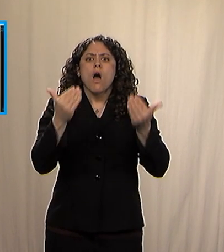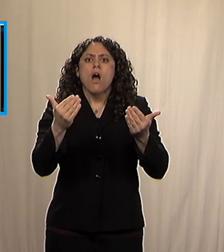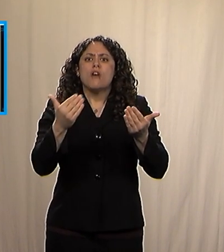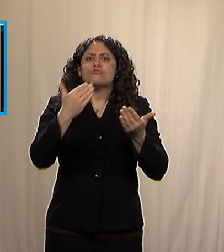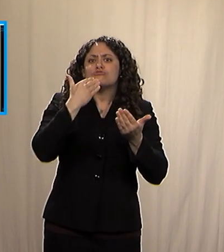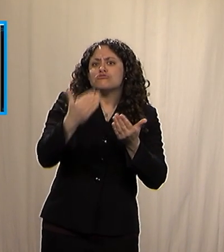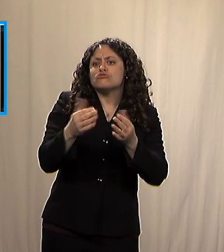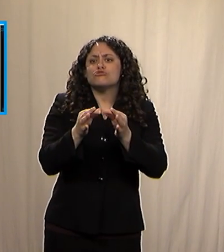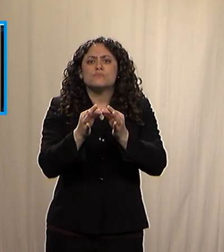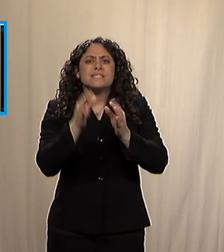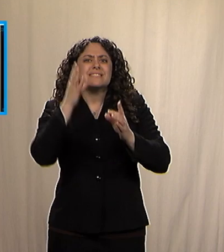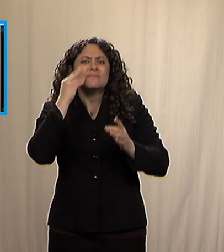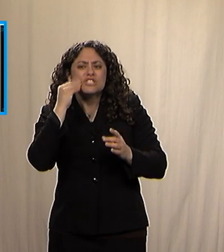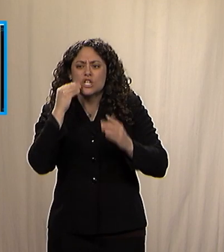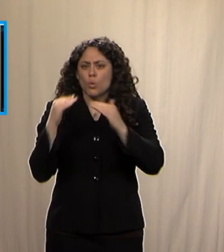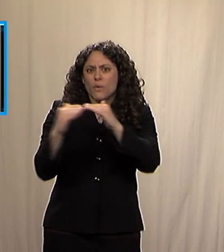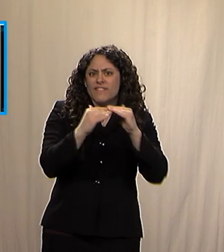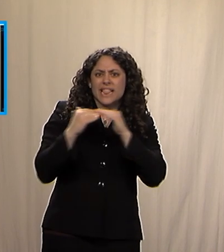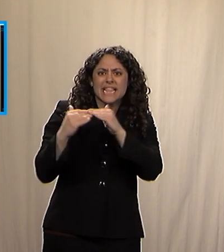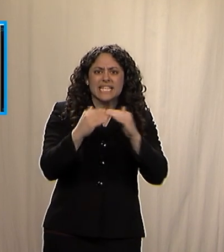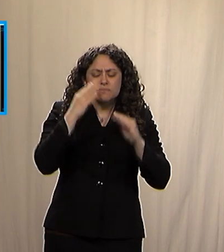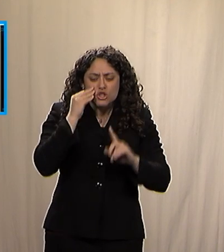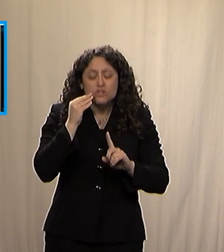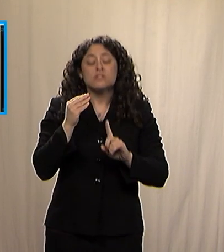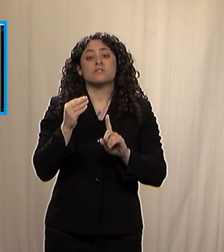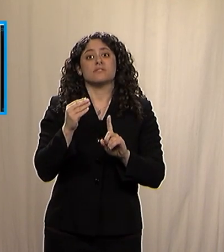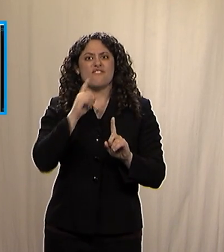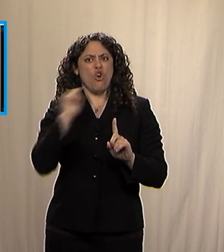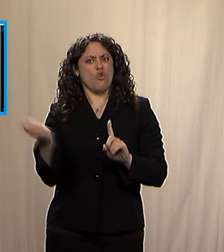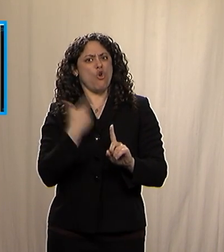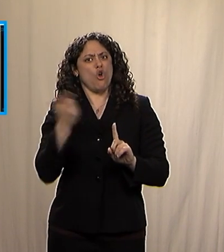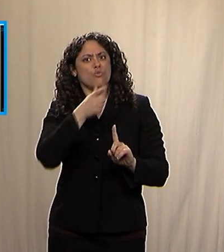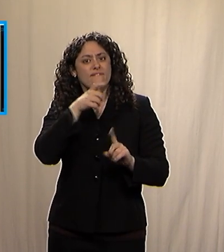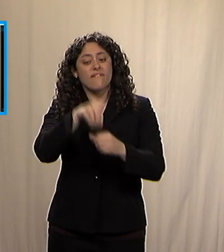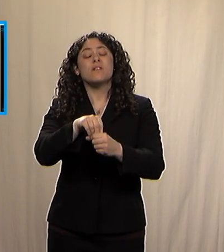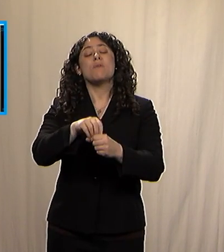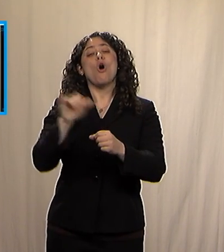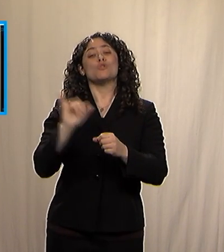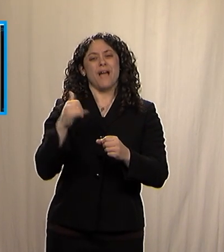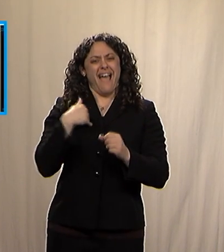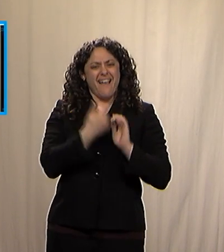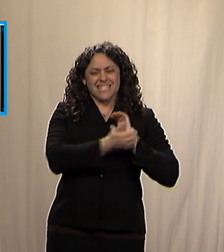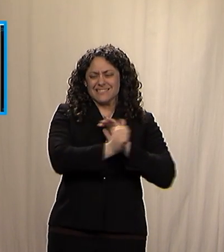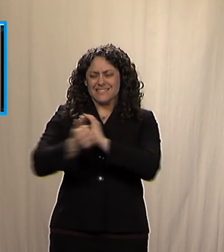I think we also bring different things to the task. And I think it's important to recognize that.